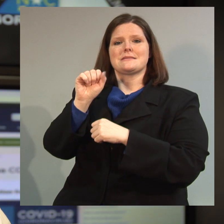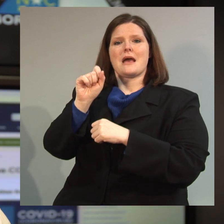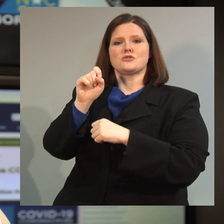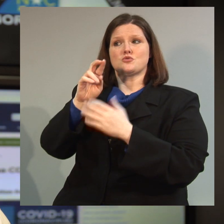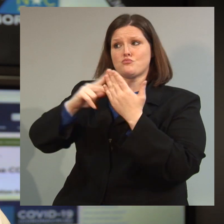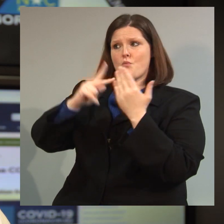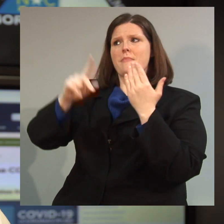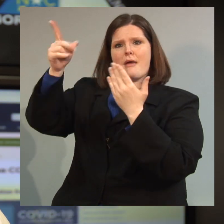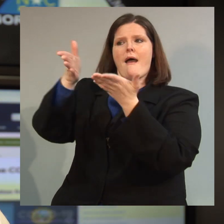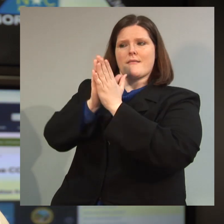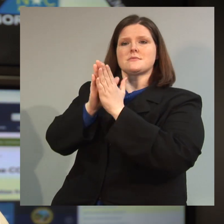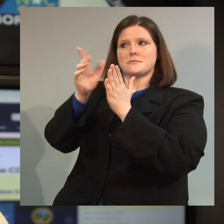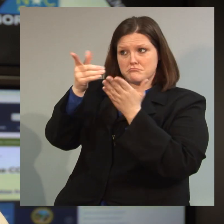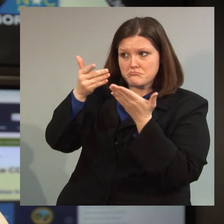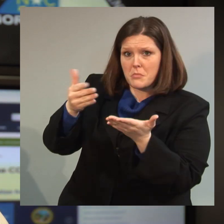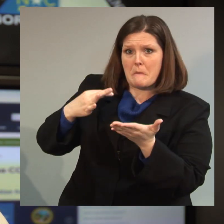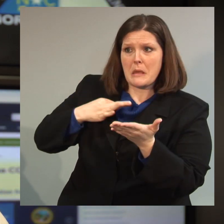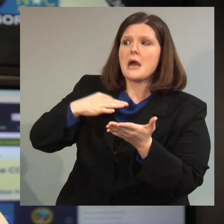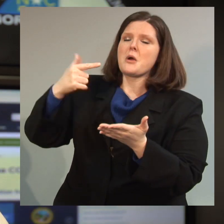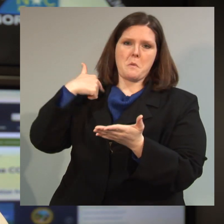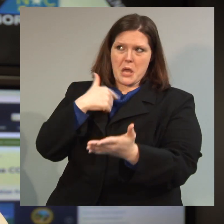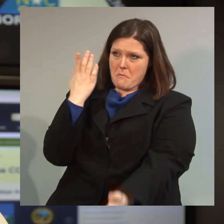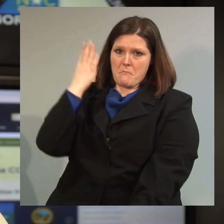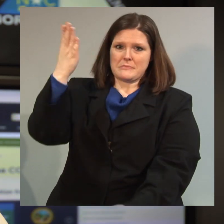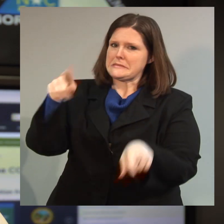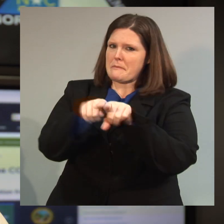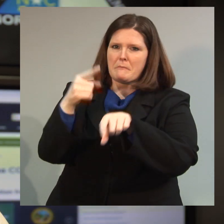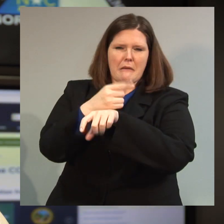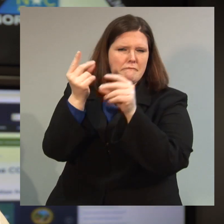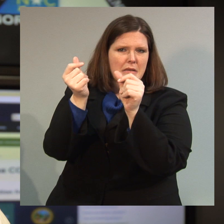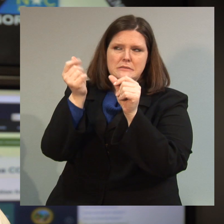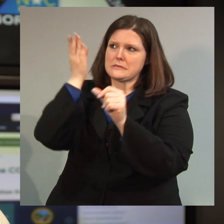Our team worked very hard to submit our application the same day we became eligible.